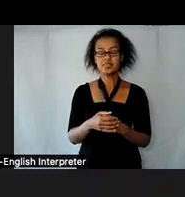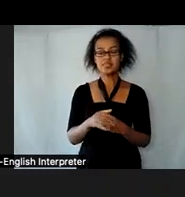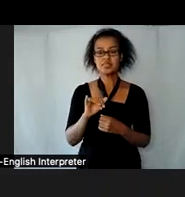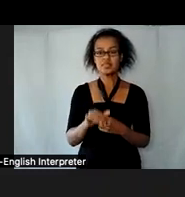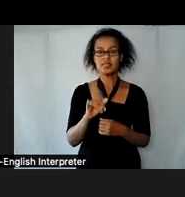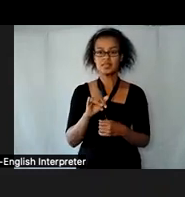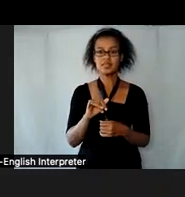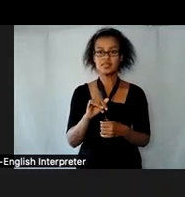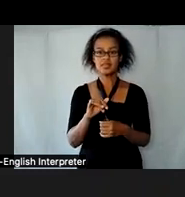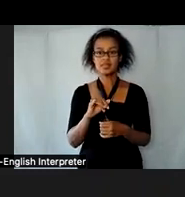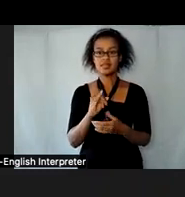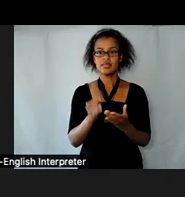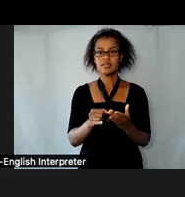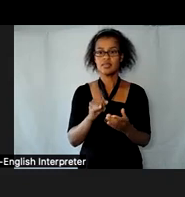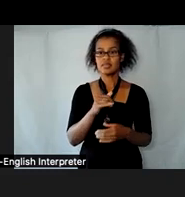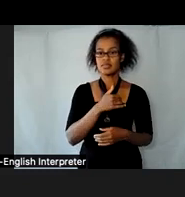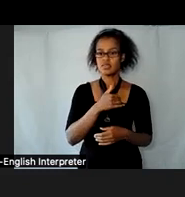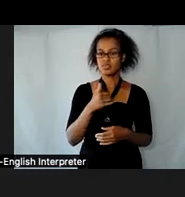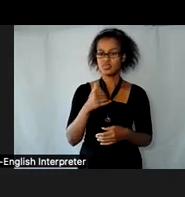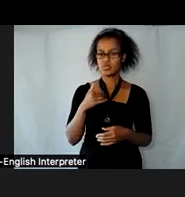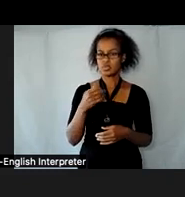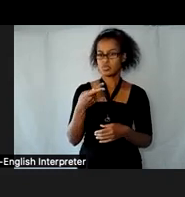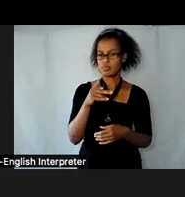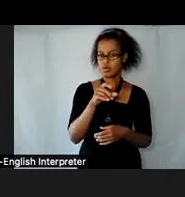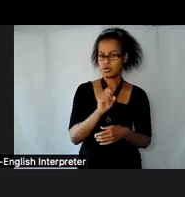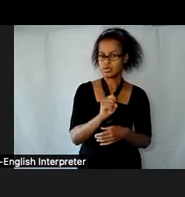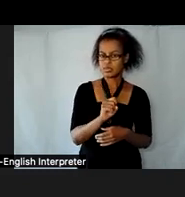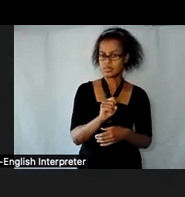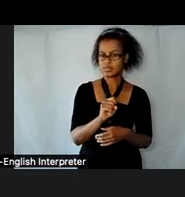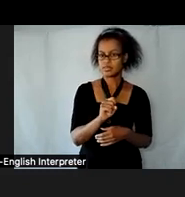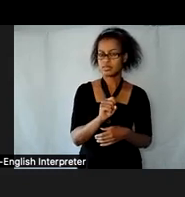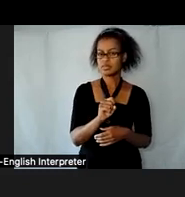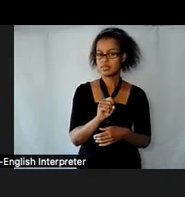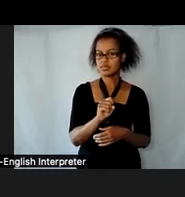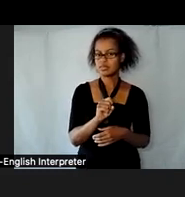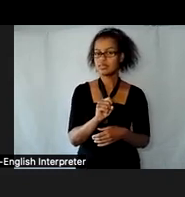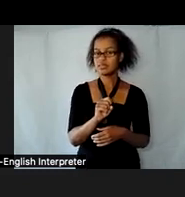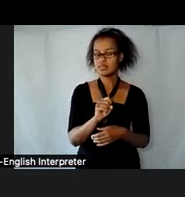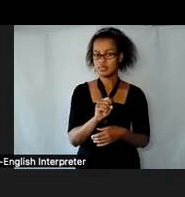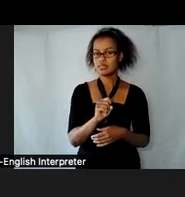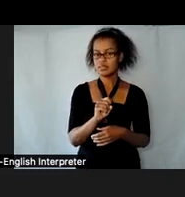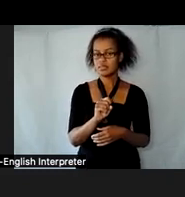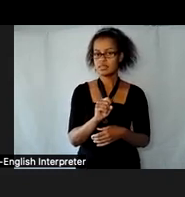And it did under when it did undergo several changes.